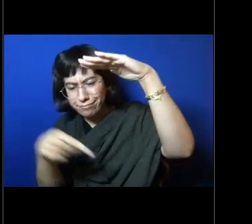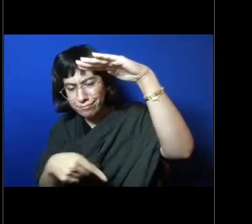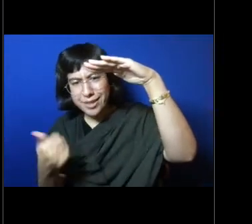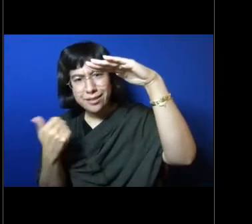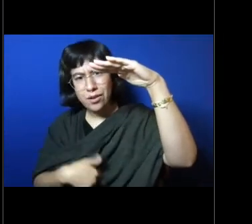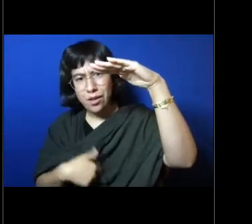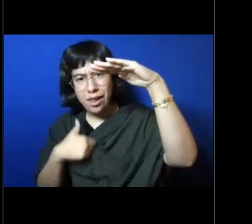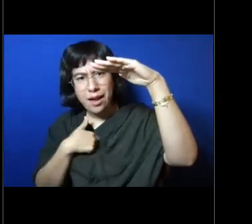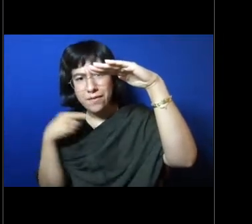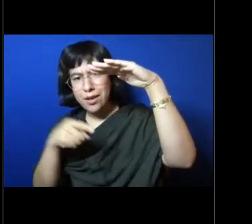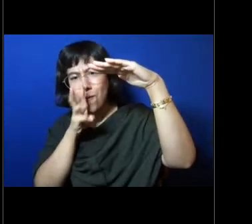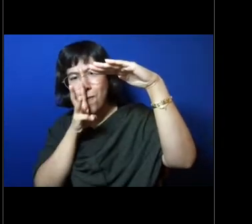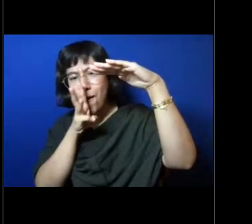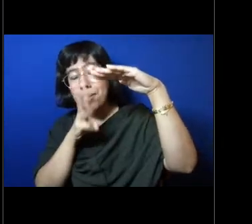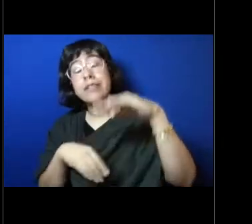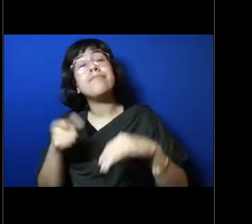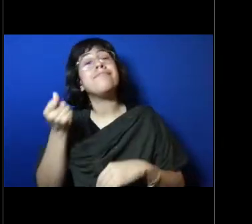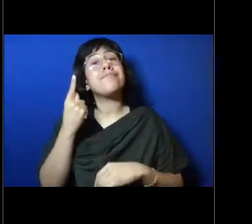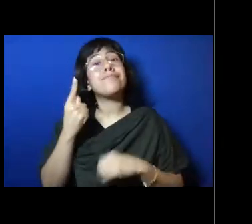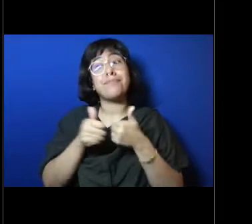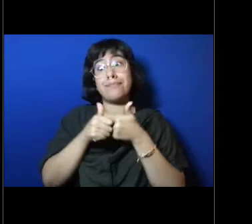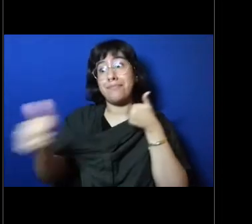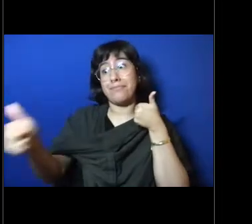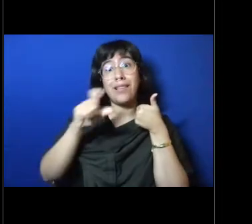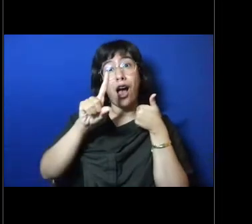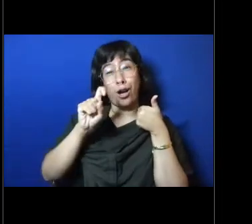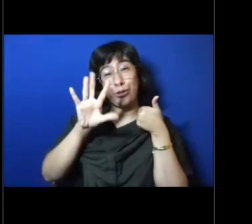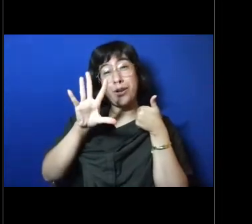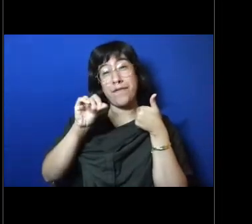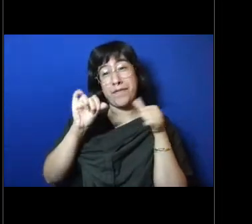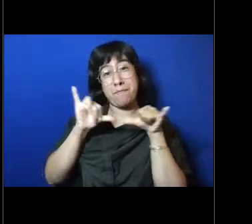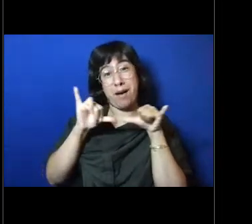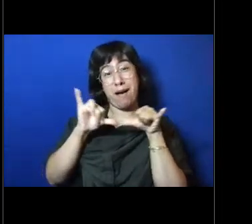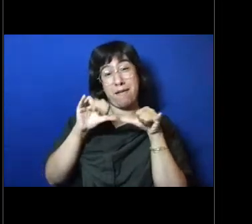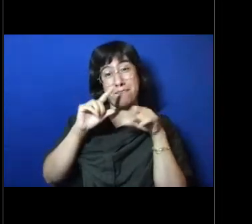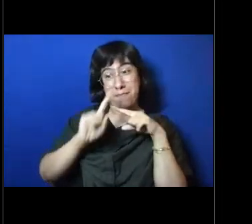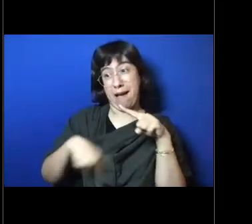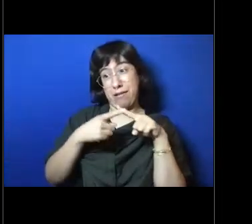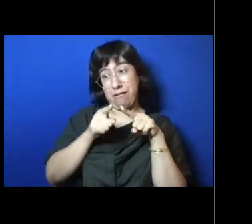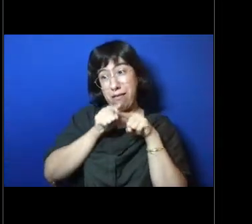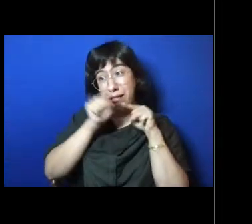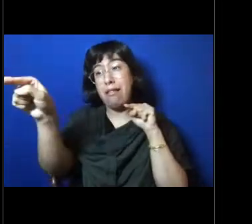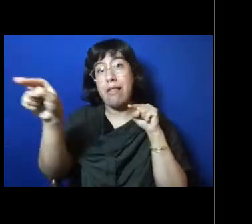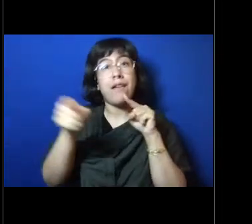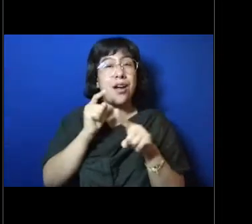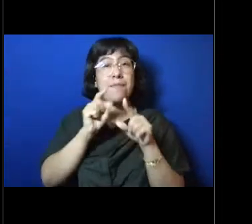Now I lived about 150 miles away from the closest oceans so I really didn't get to visit the ocean very often